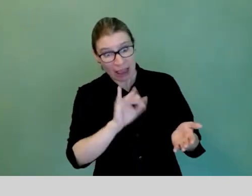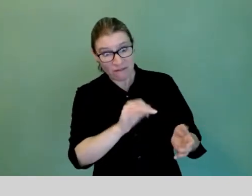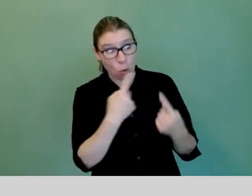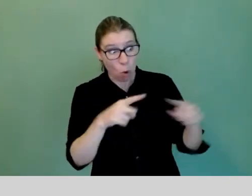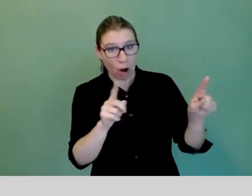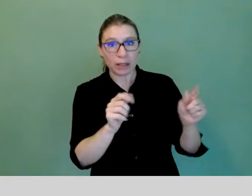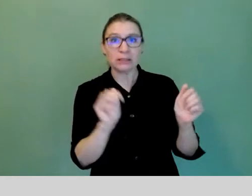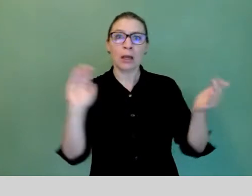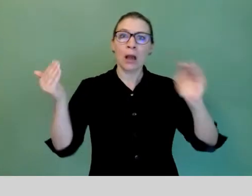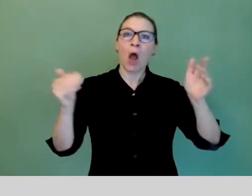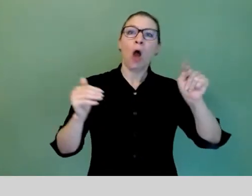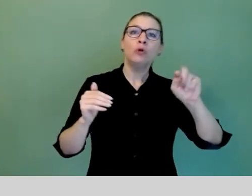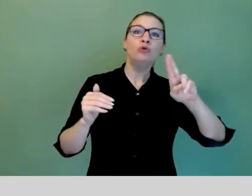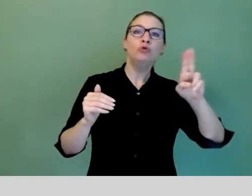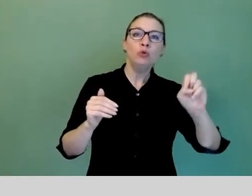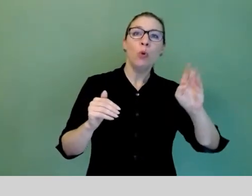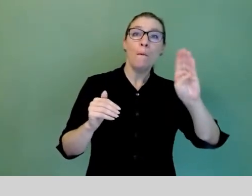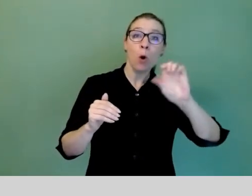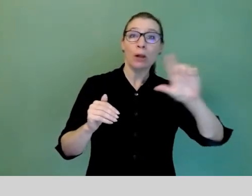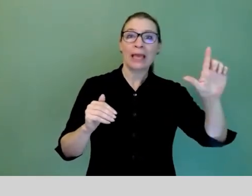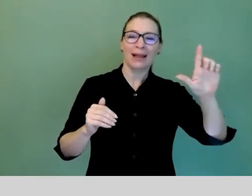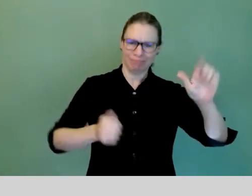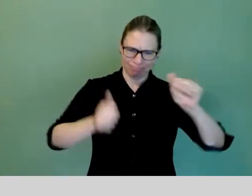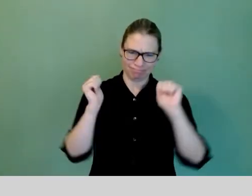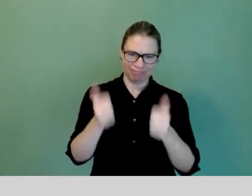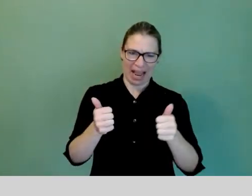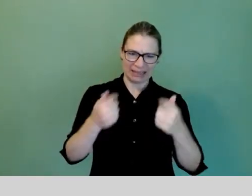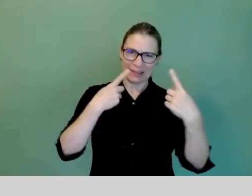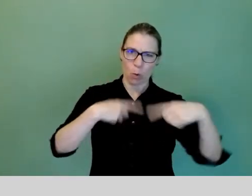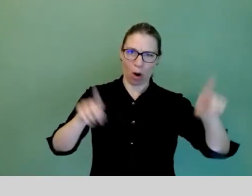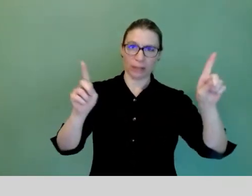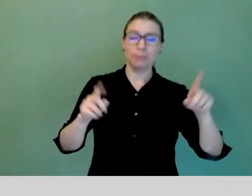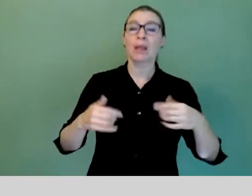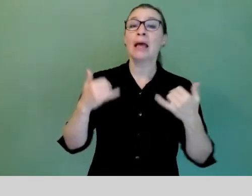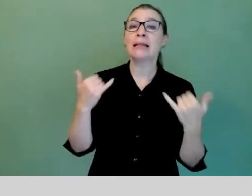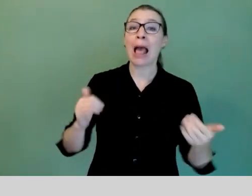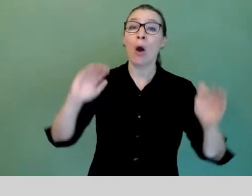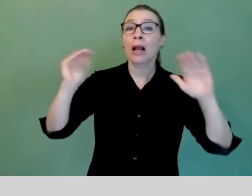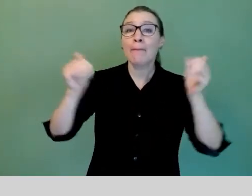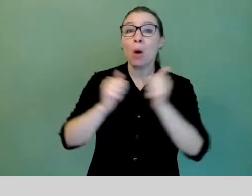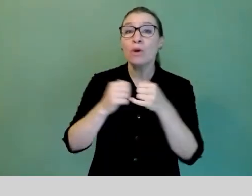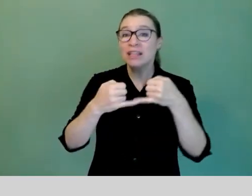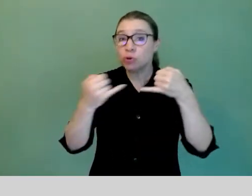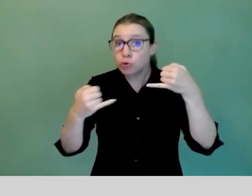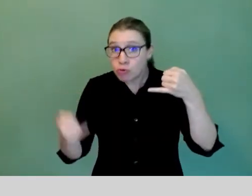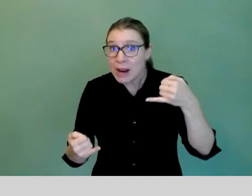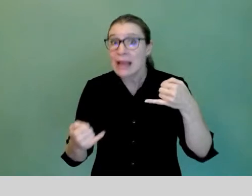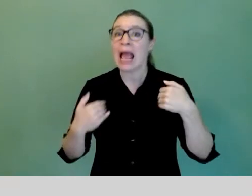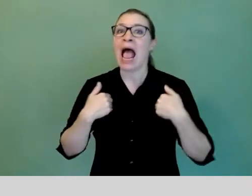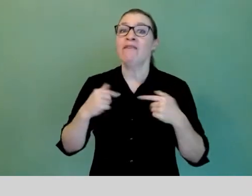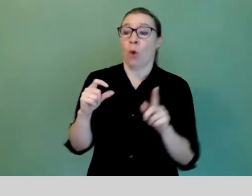Yes, it works. Now to compare it against a string containing the word true,